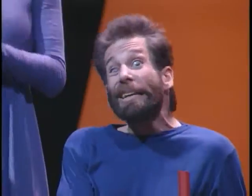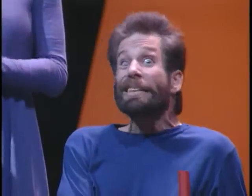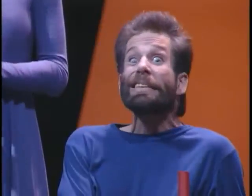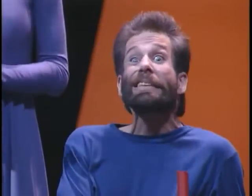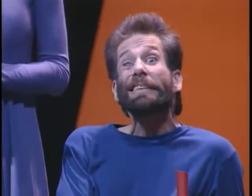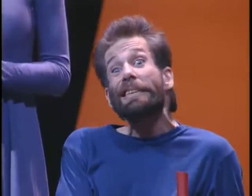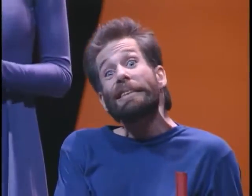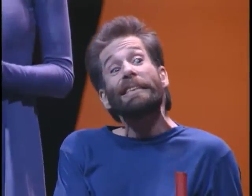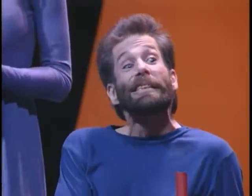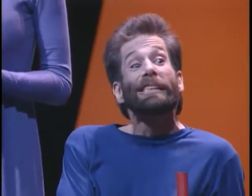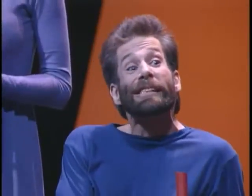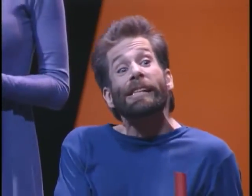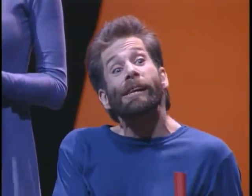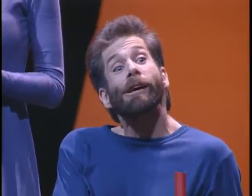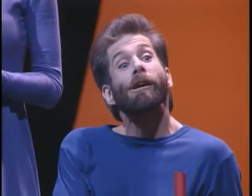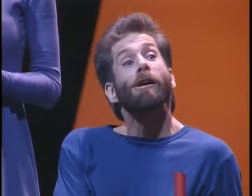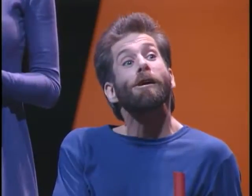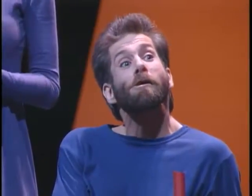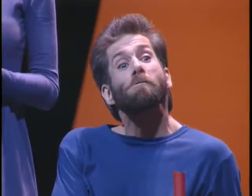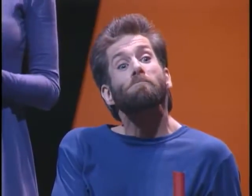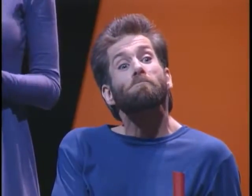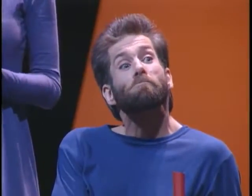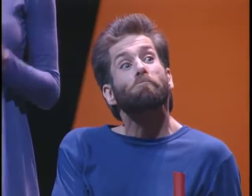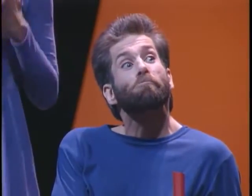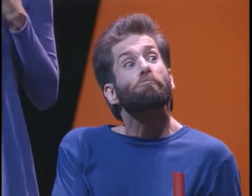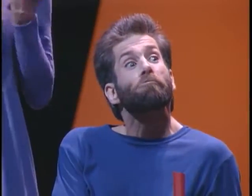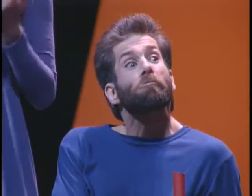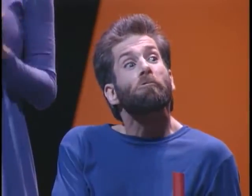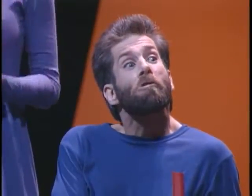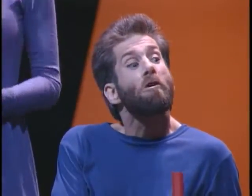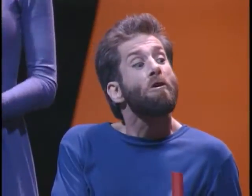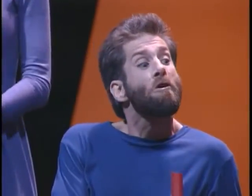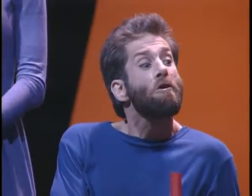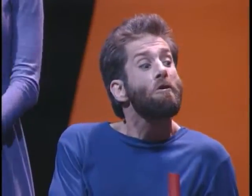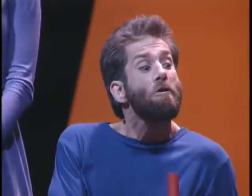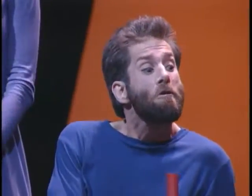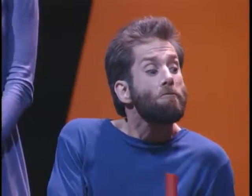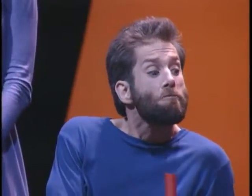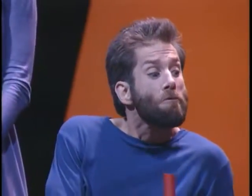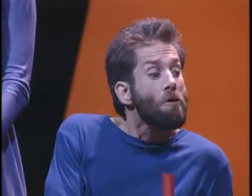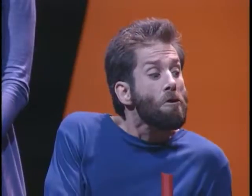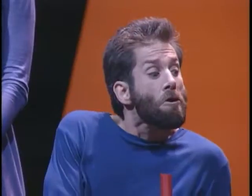wee hours of the morning do you wish to comment mr. Marcus